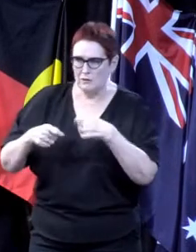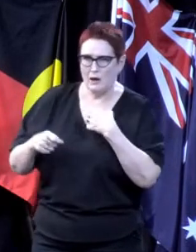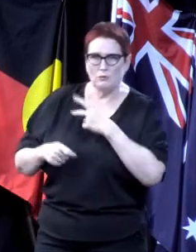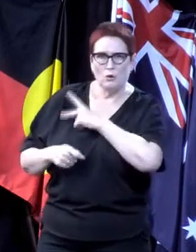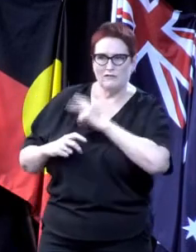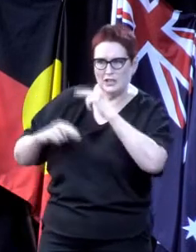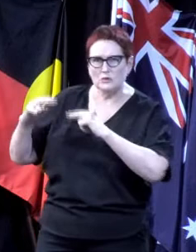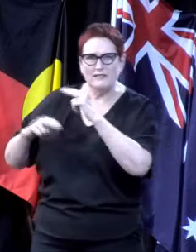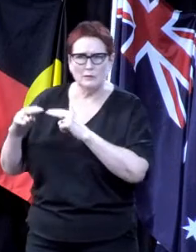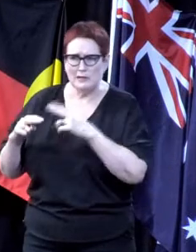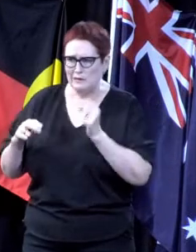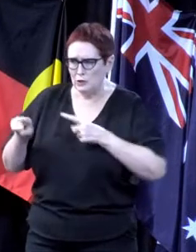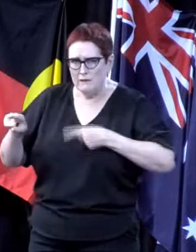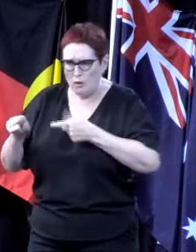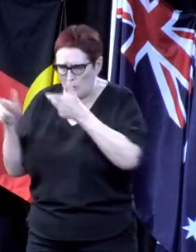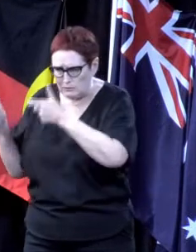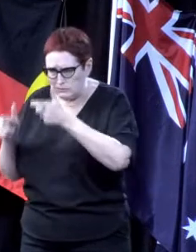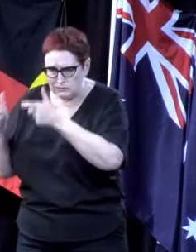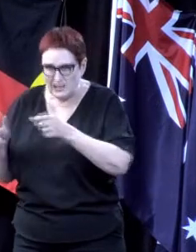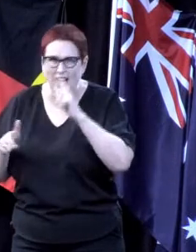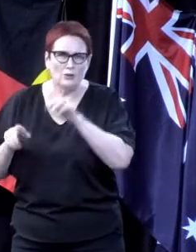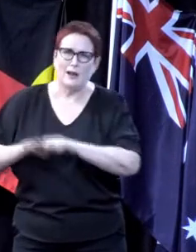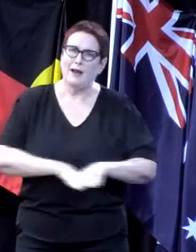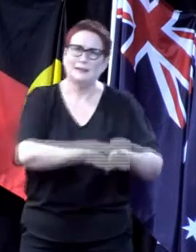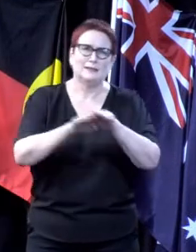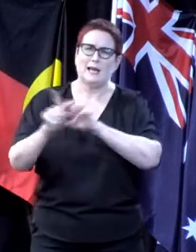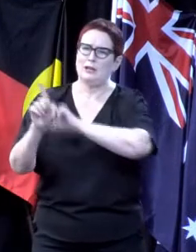that there would be uniformity, certainly, at this point in time.